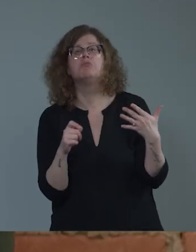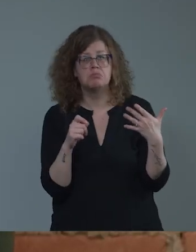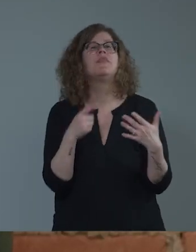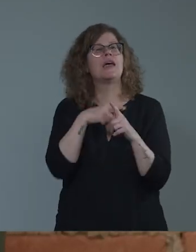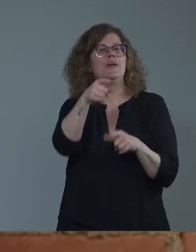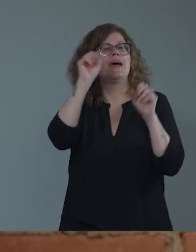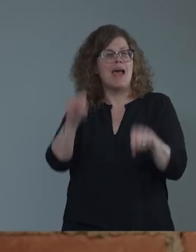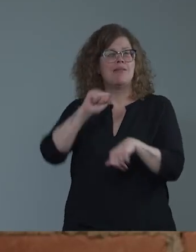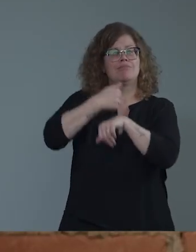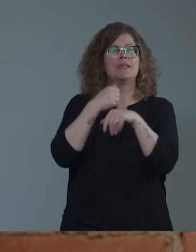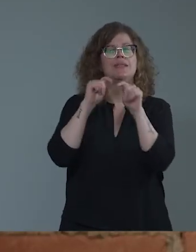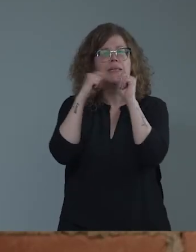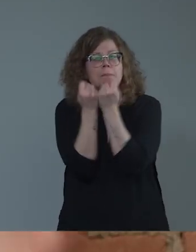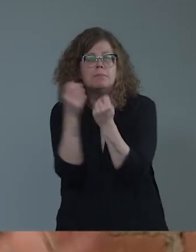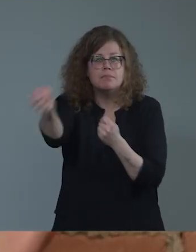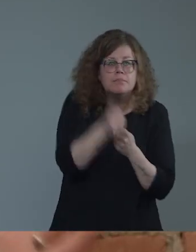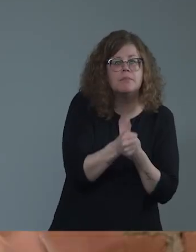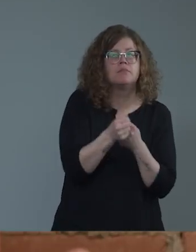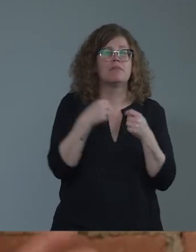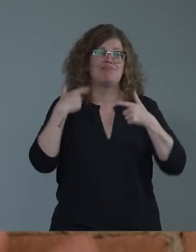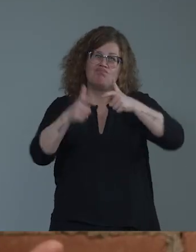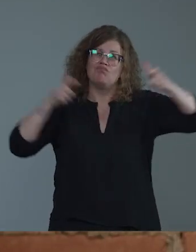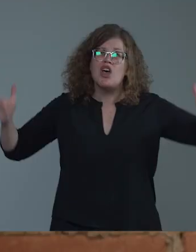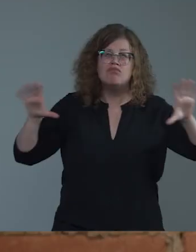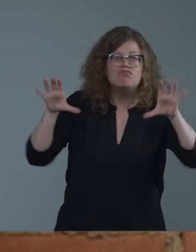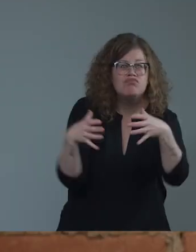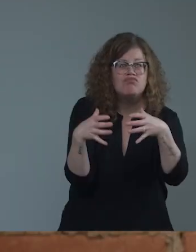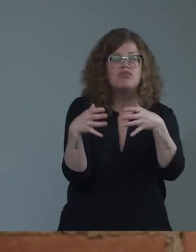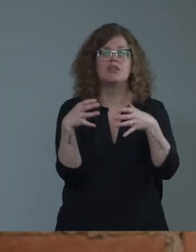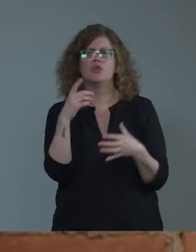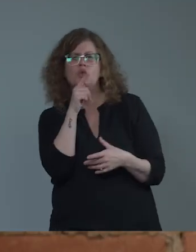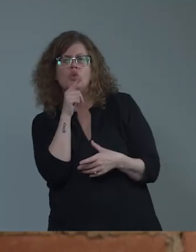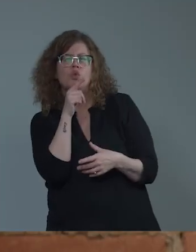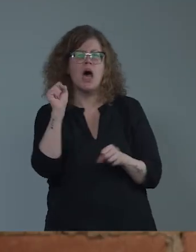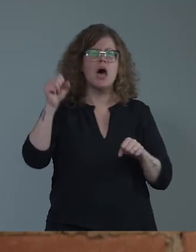the way to ensure that the way that you agreed upon moving forward in the project is staying